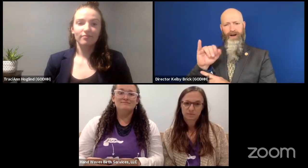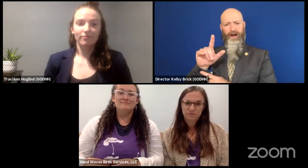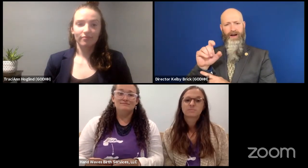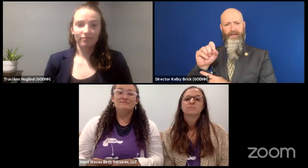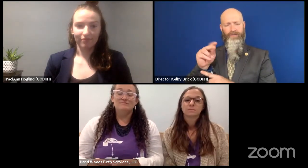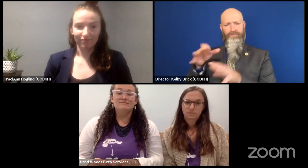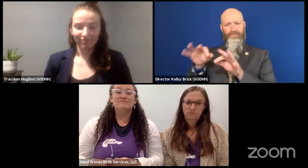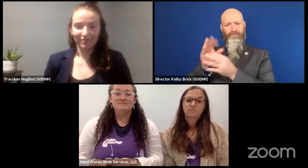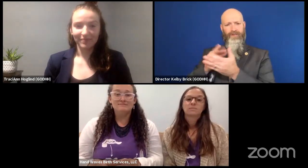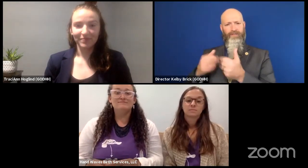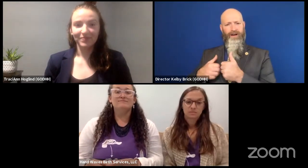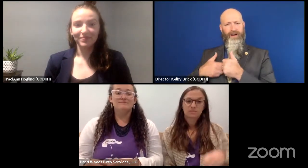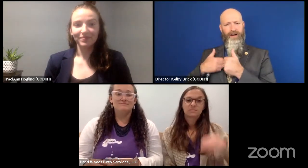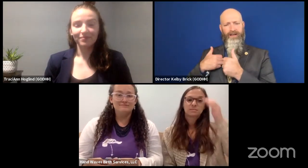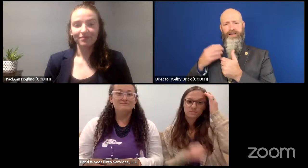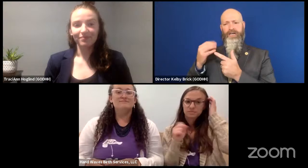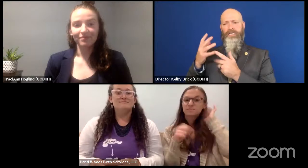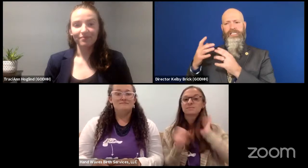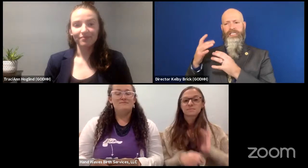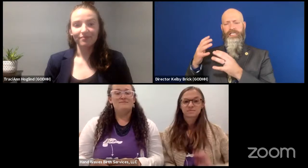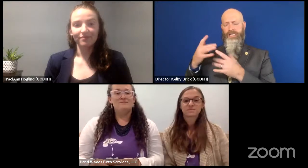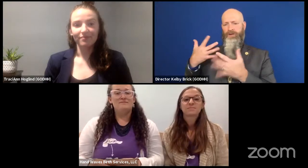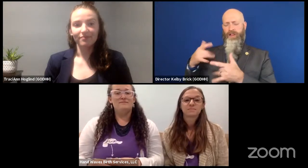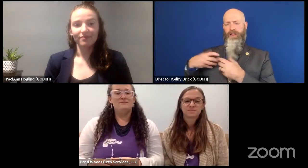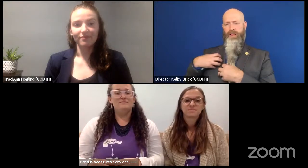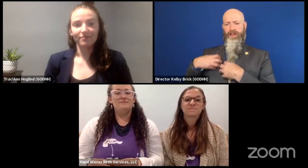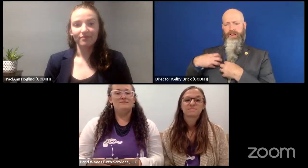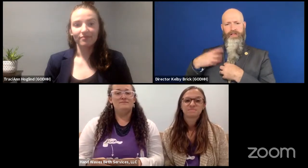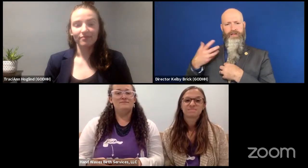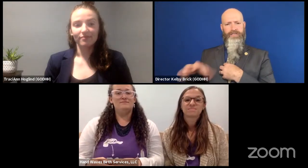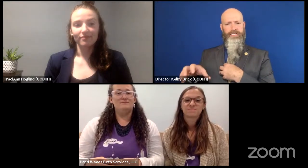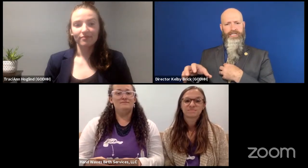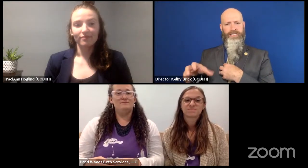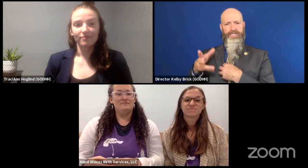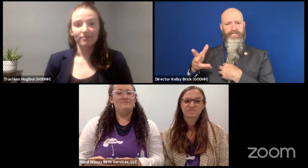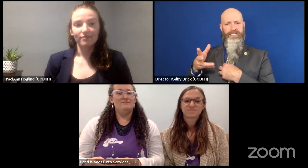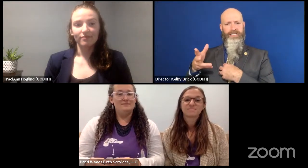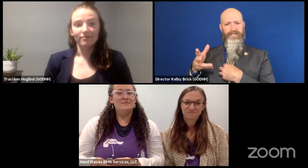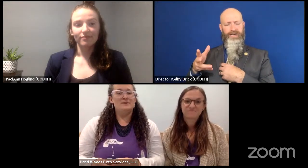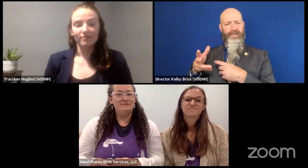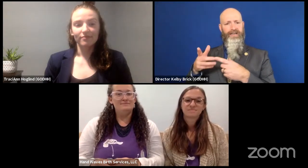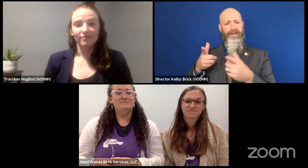And during birth, it's a very important milestone, it's a very important moment of your life.